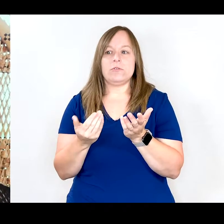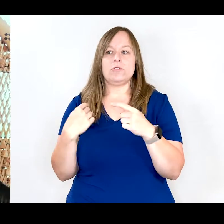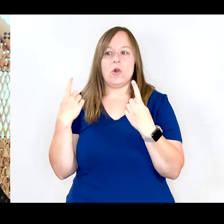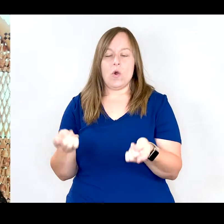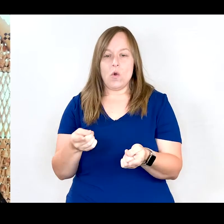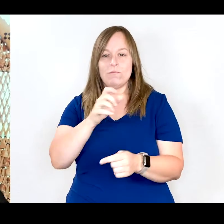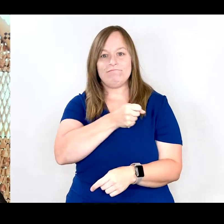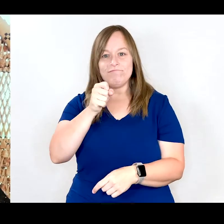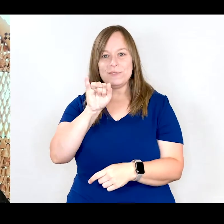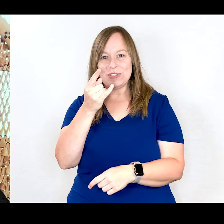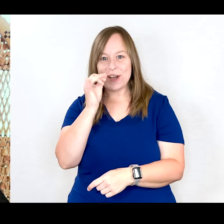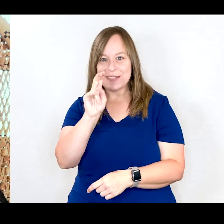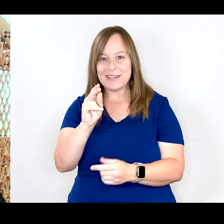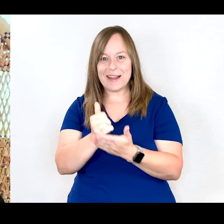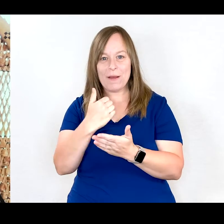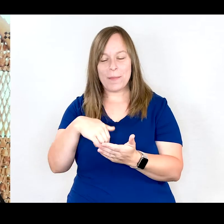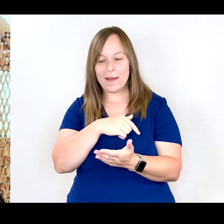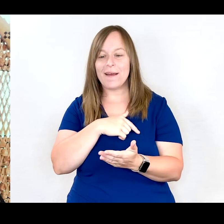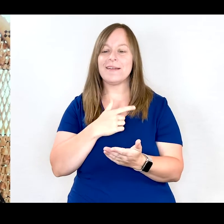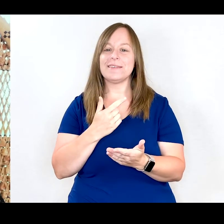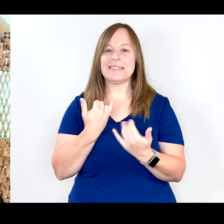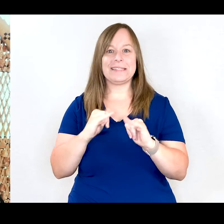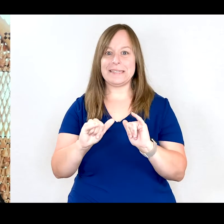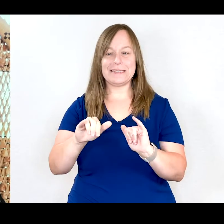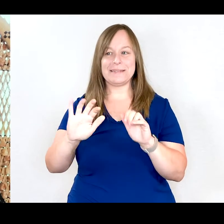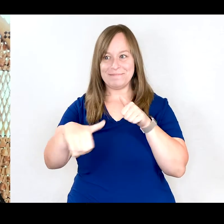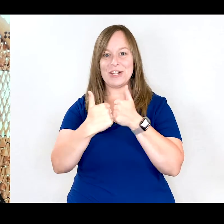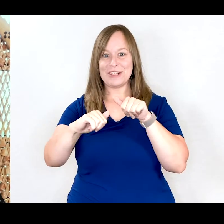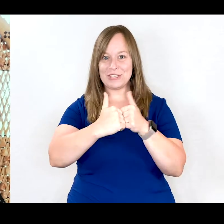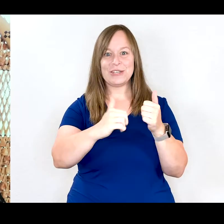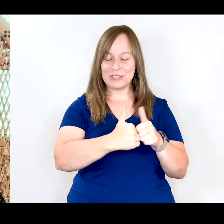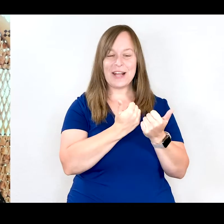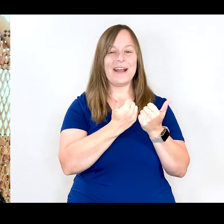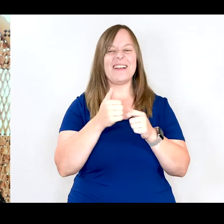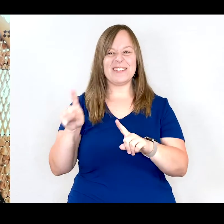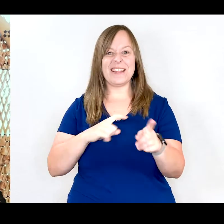So we had got Justin to help us and we still met challenges.